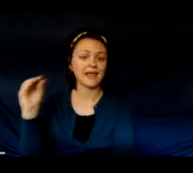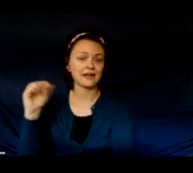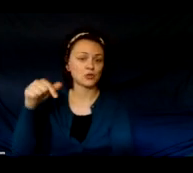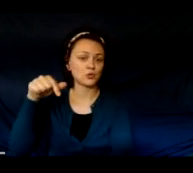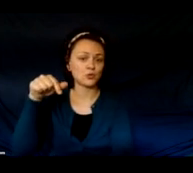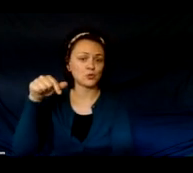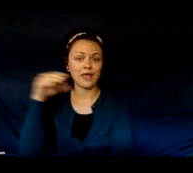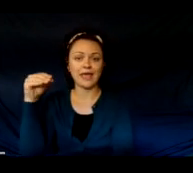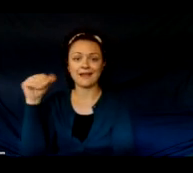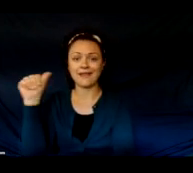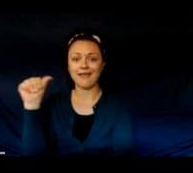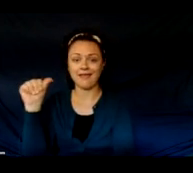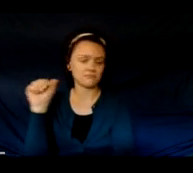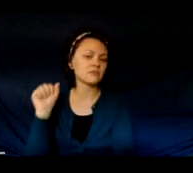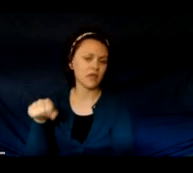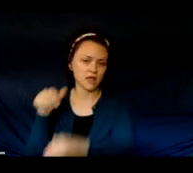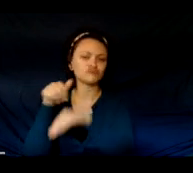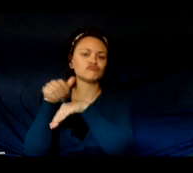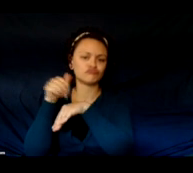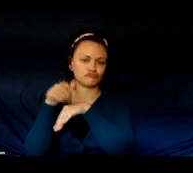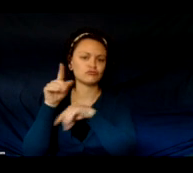Let's get into the exciting part.